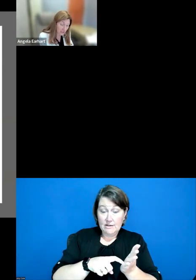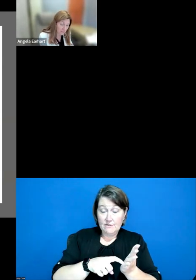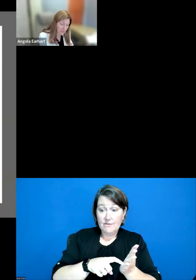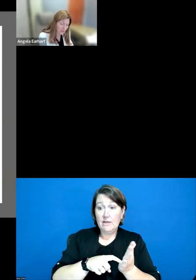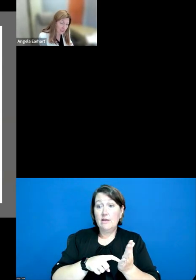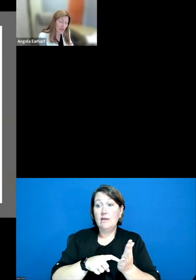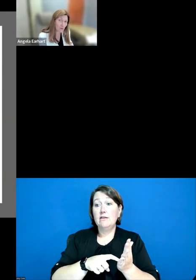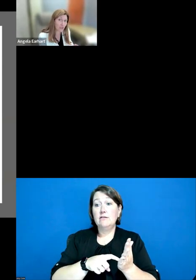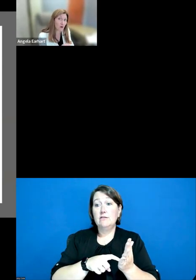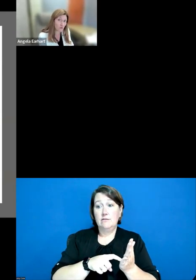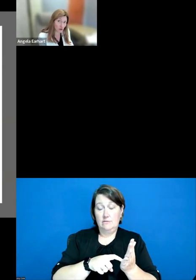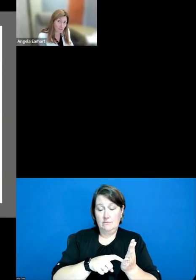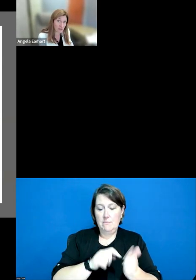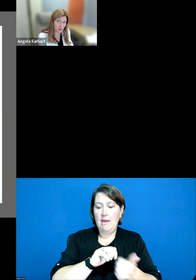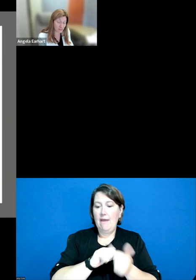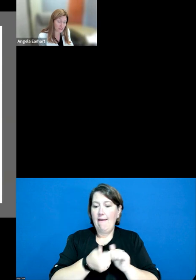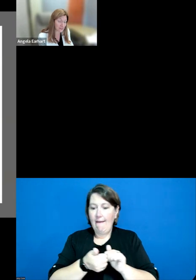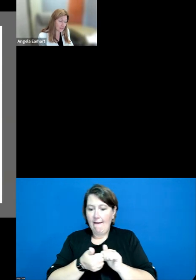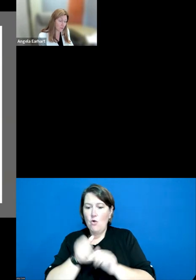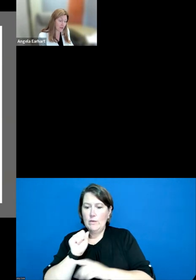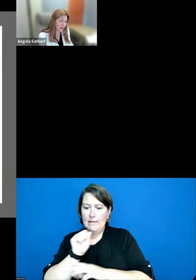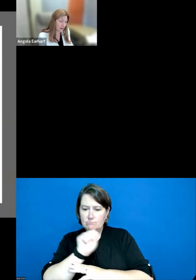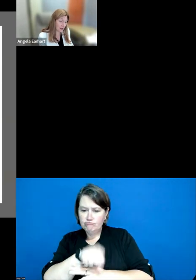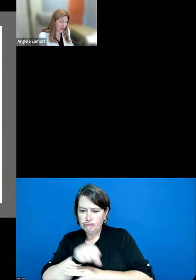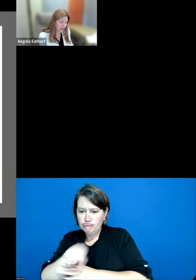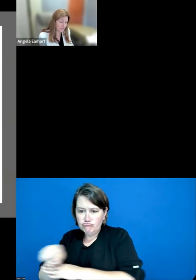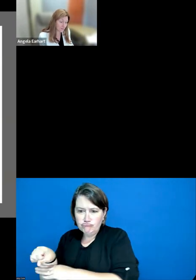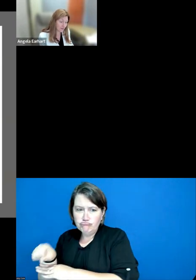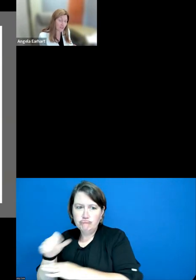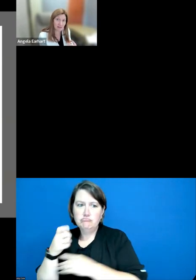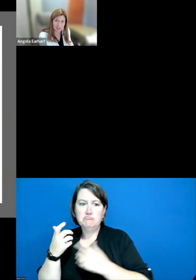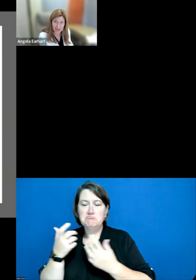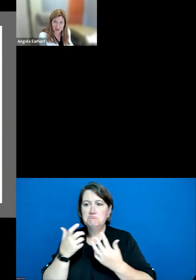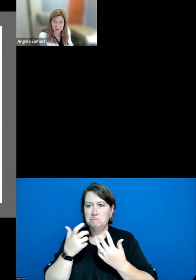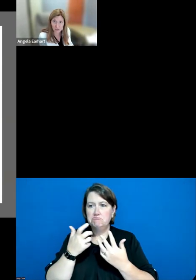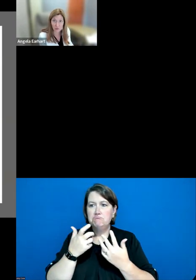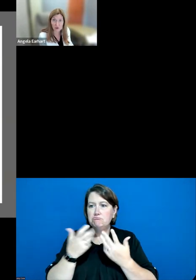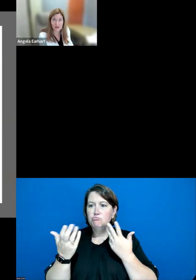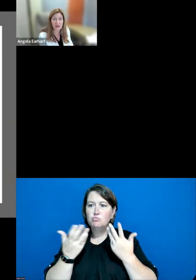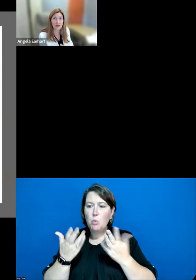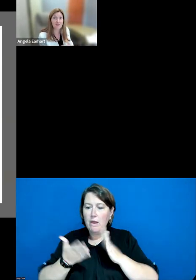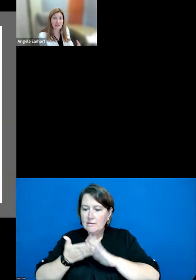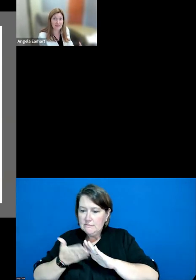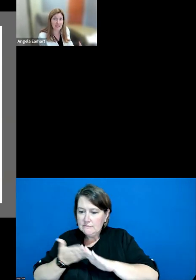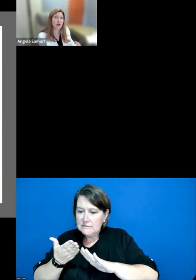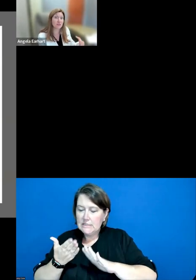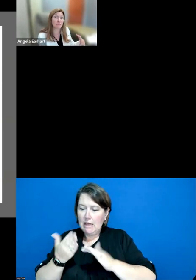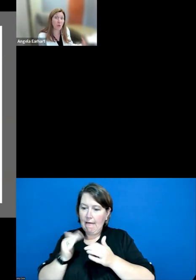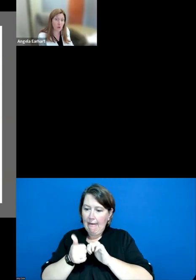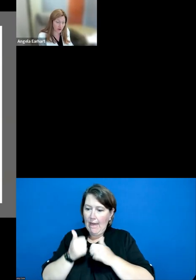but see how we can overcome those and see what facilitators. So what things can help support